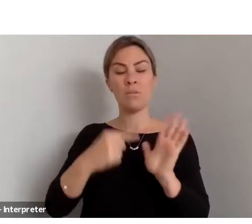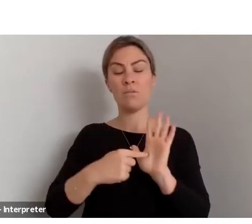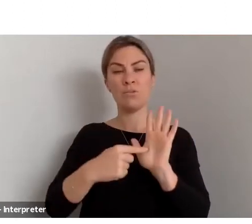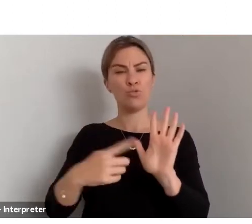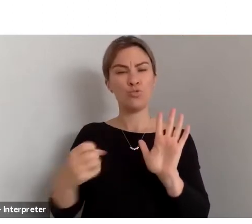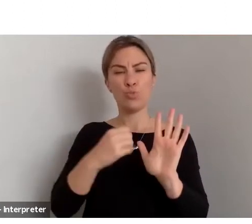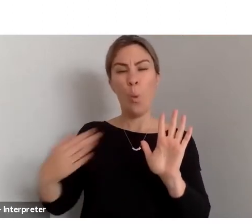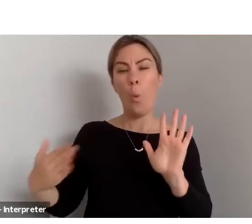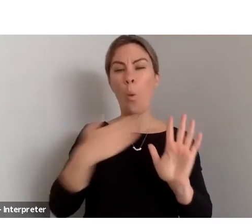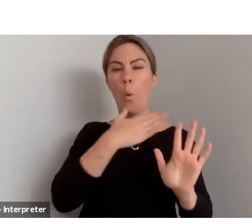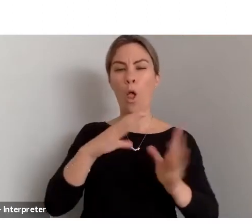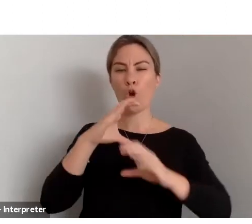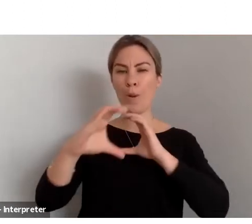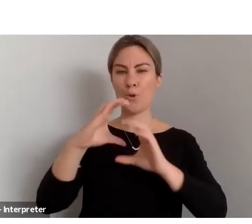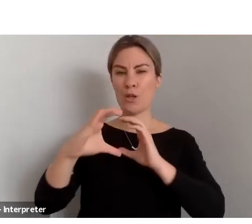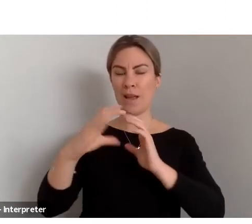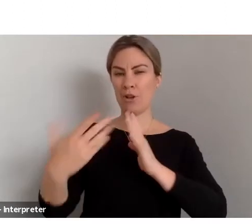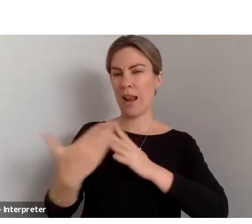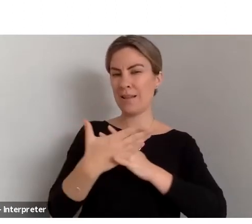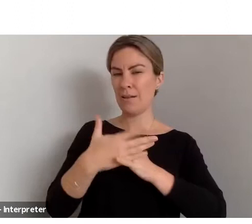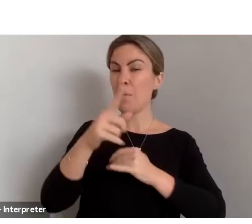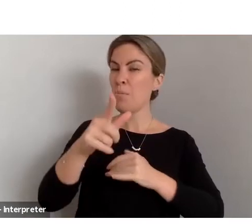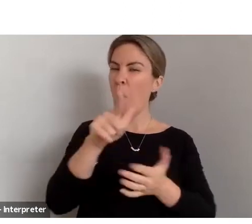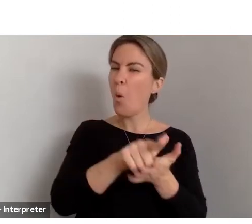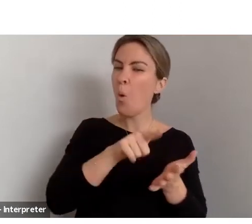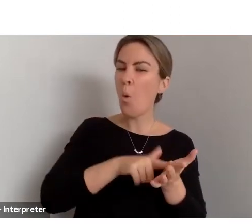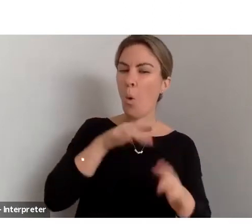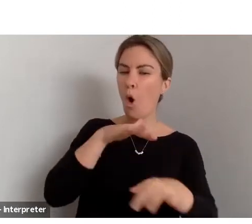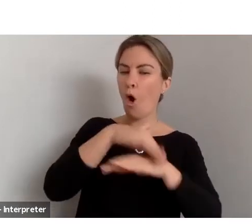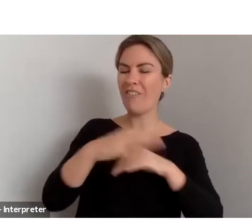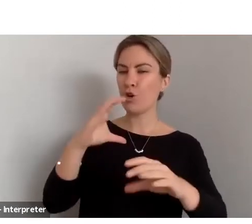It is more to do with communication in general.